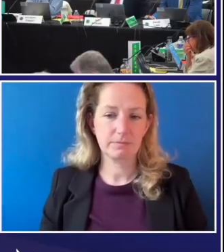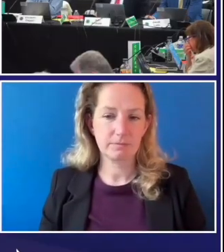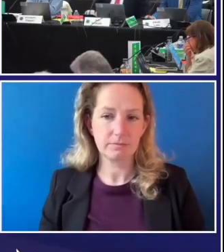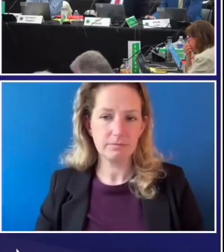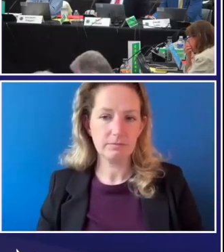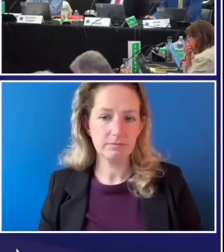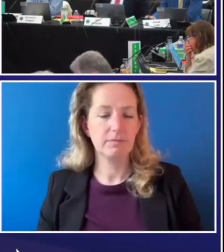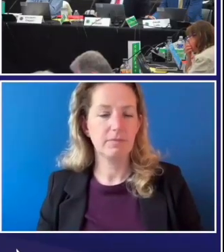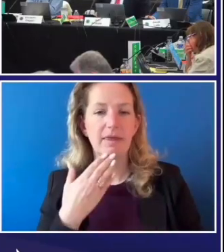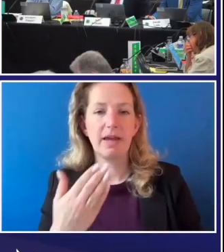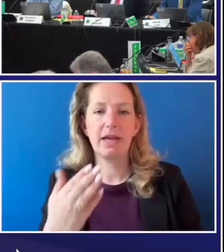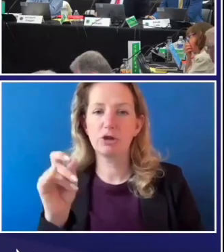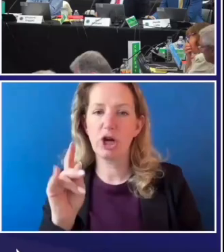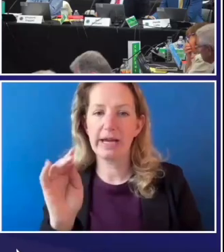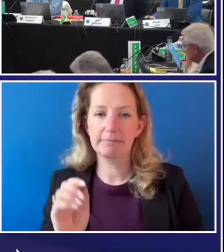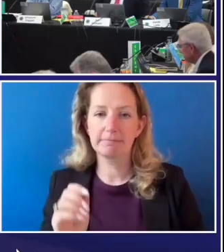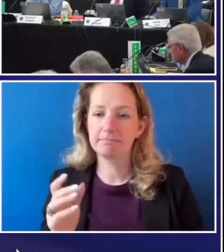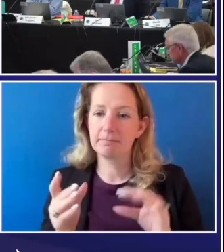Thank you, Jake. Any comments or questions for this piece?